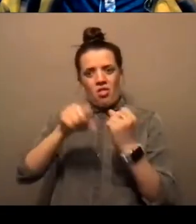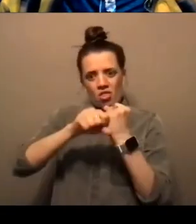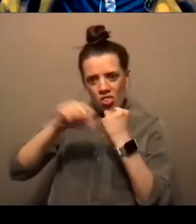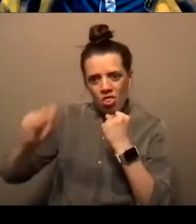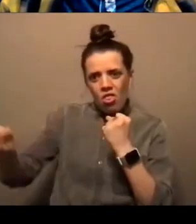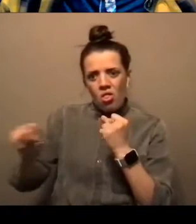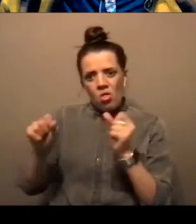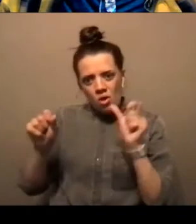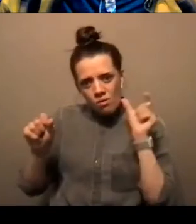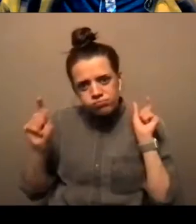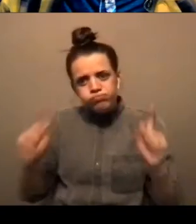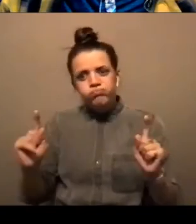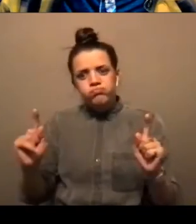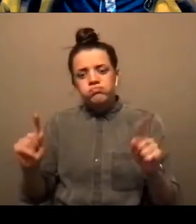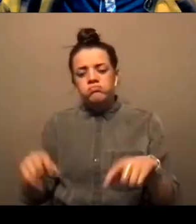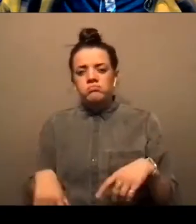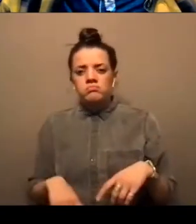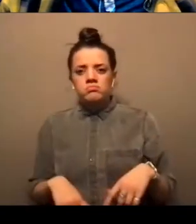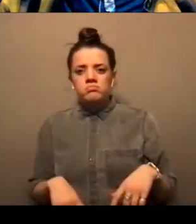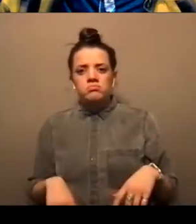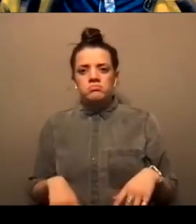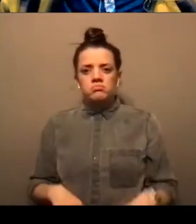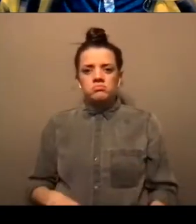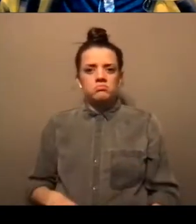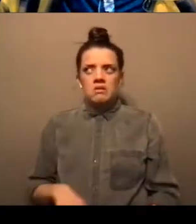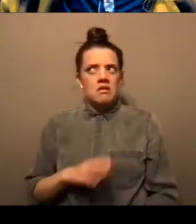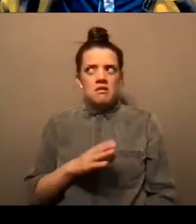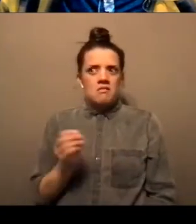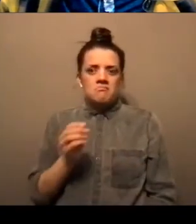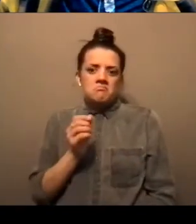and not one that contains any of your personal information,